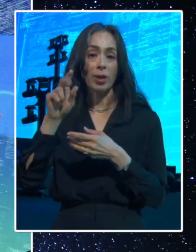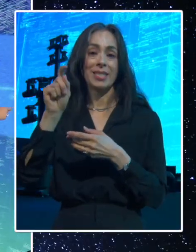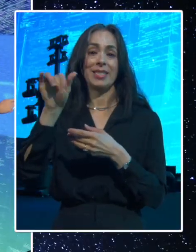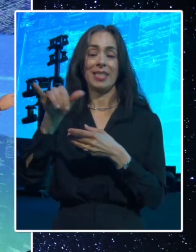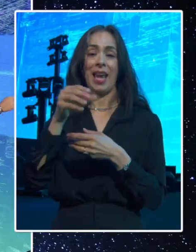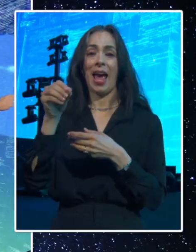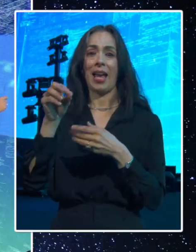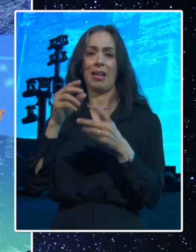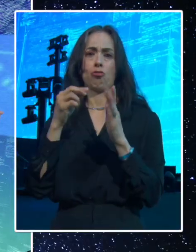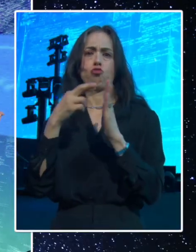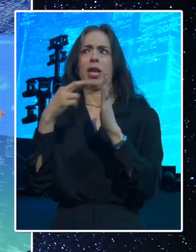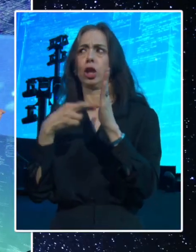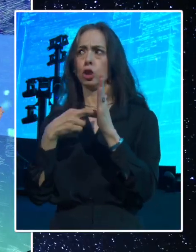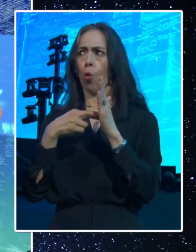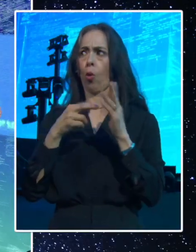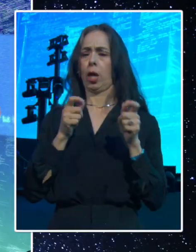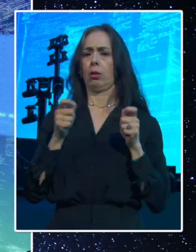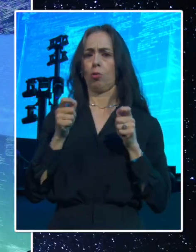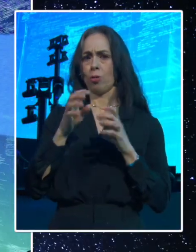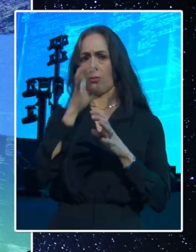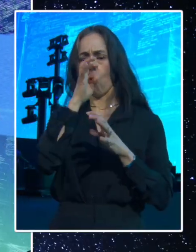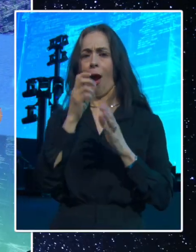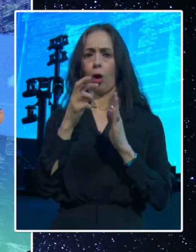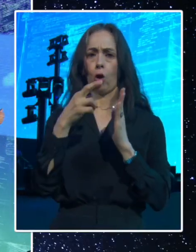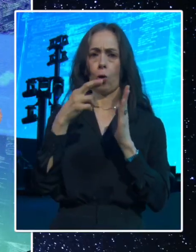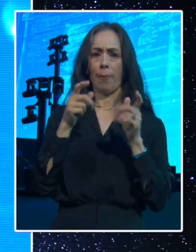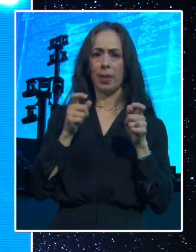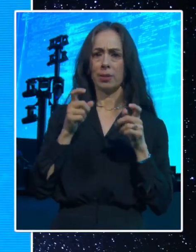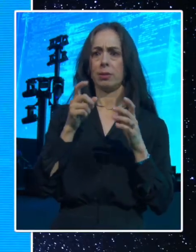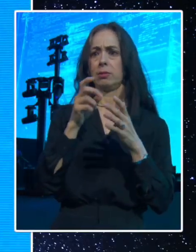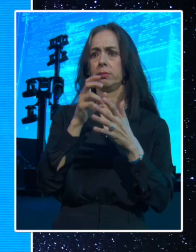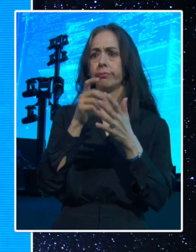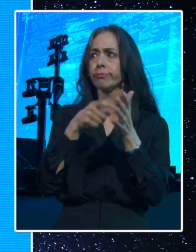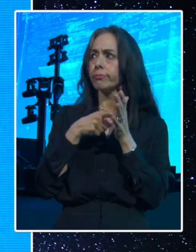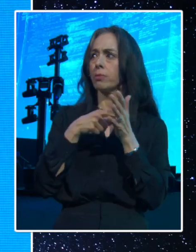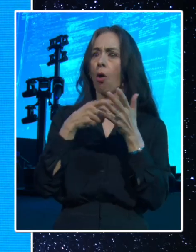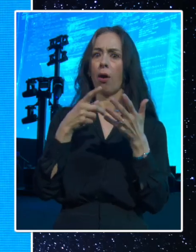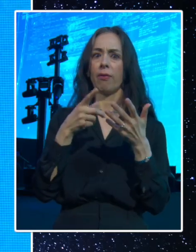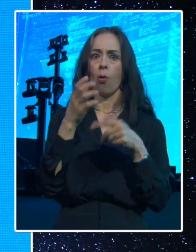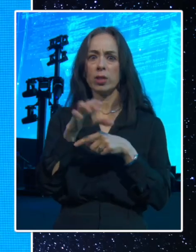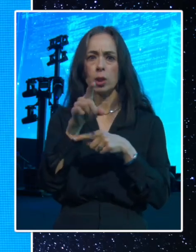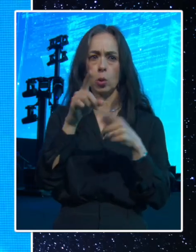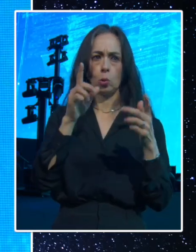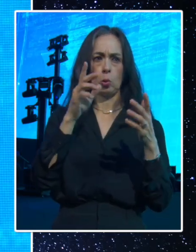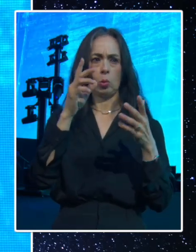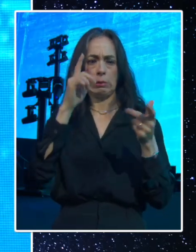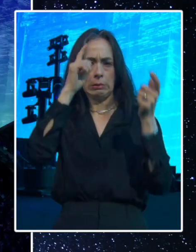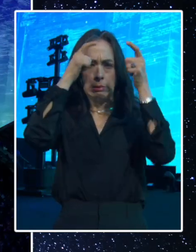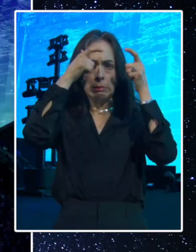how data is stored and accessed. Your cloud and virtualization costs are rising